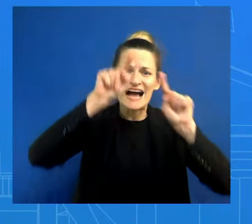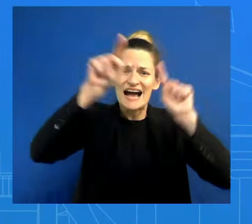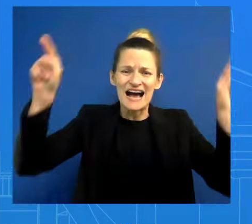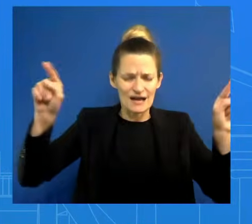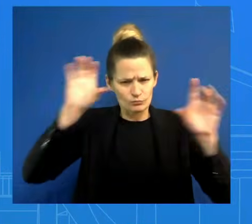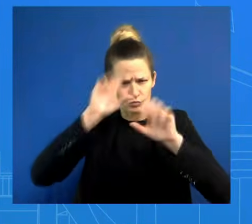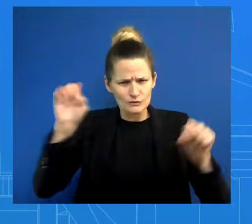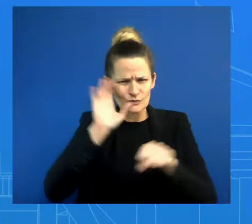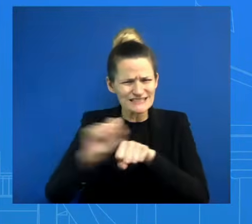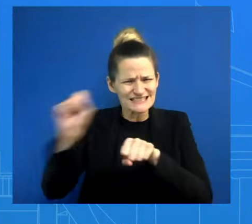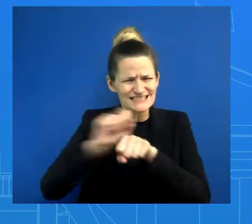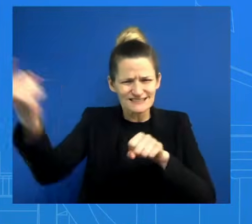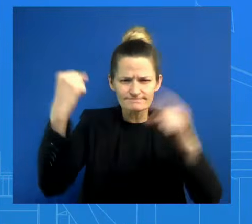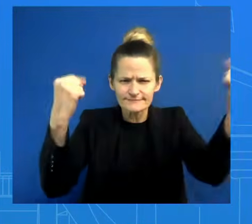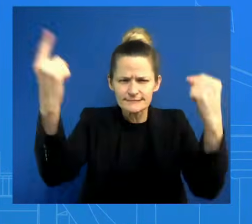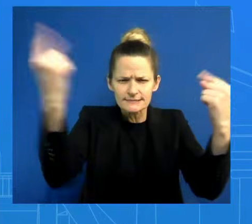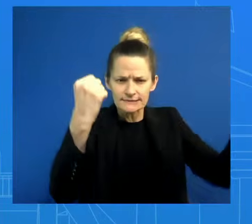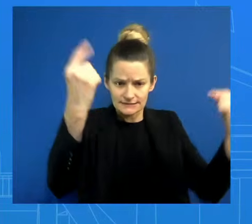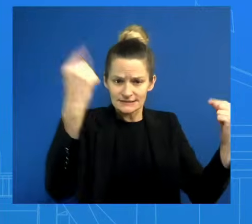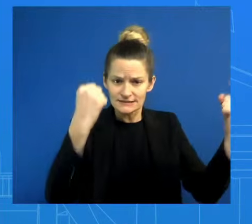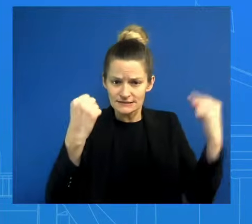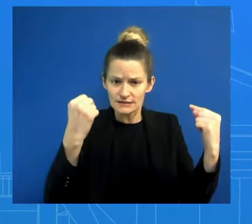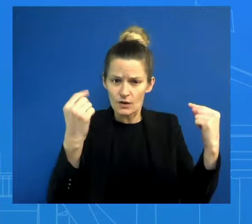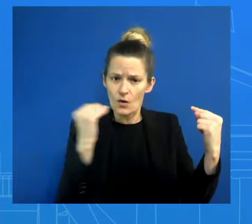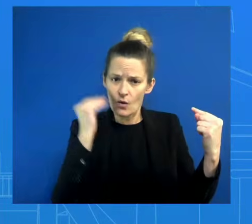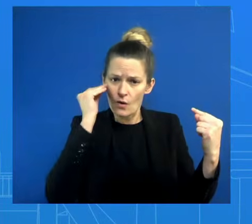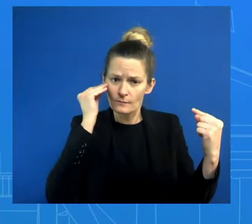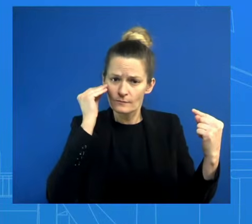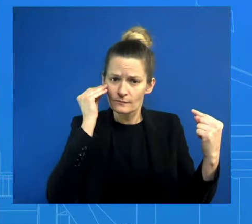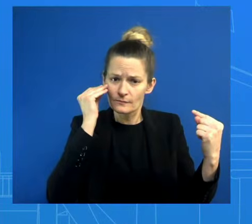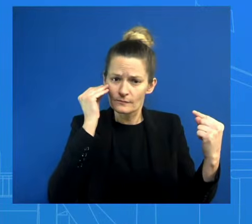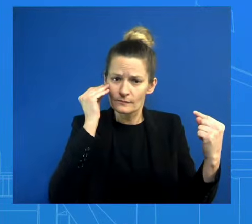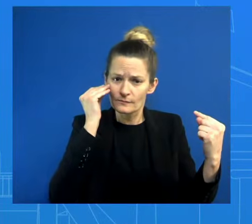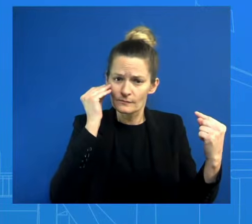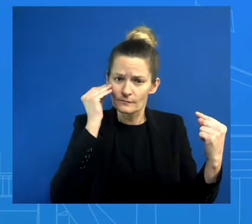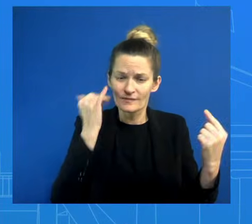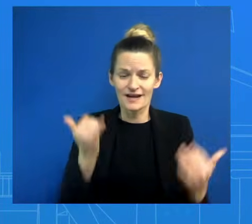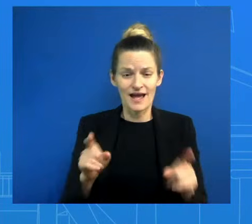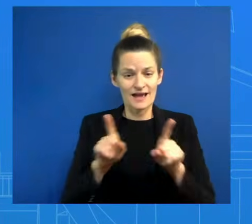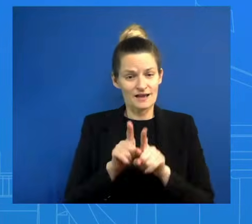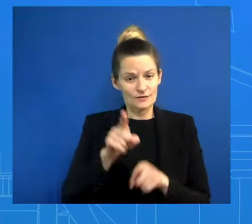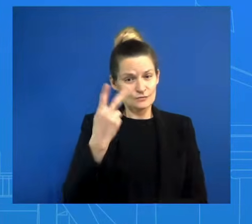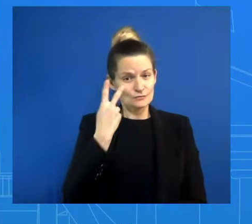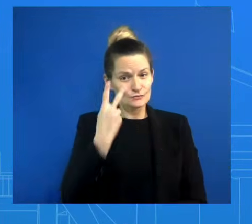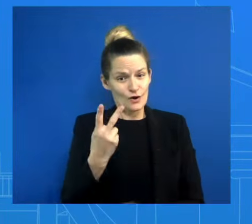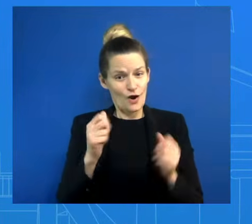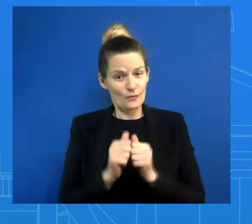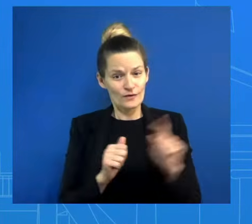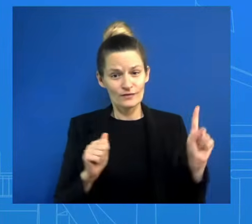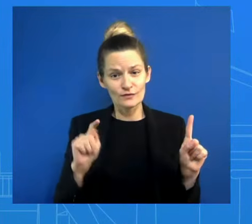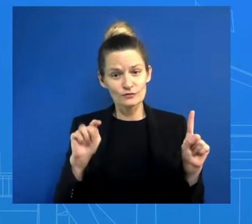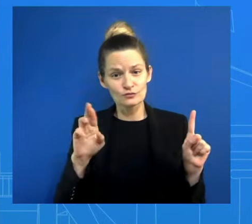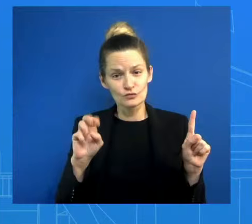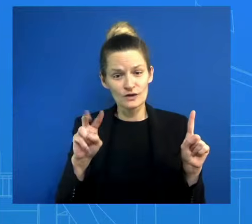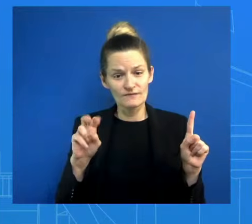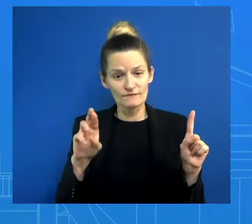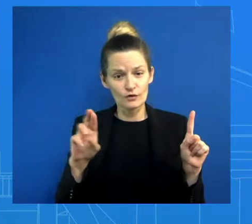he took with Brittney Griner and others. Almost a dozen other -- other wrongfully detained Americans